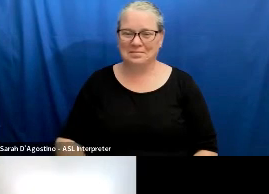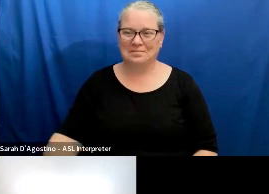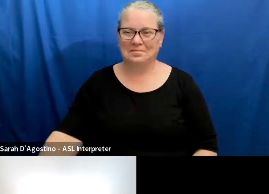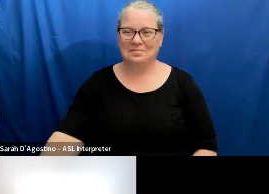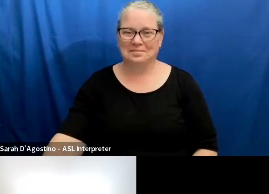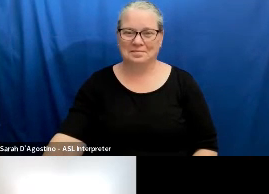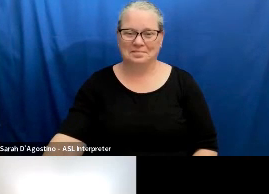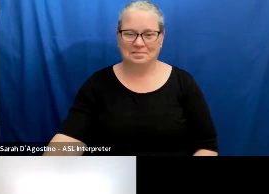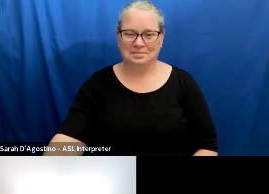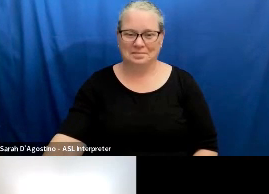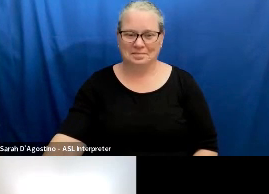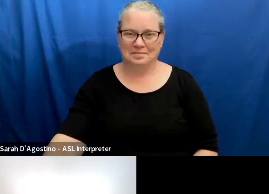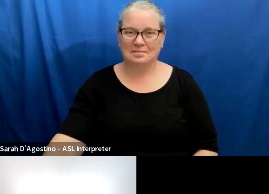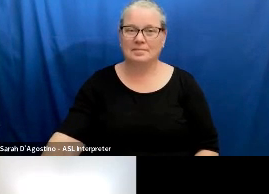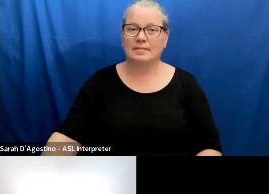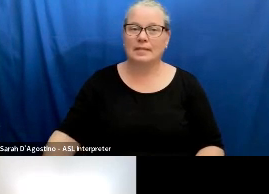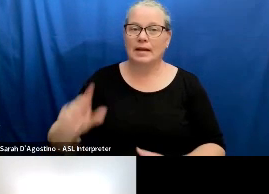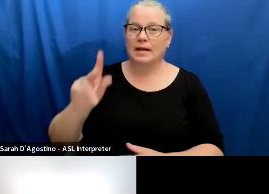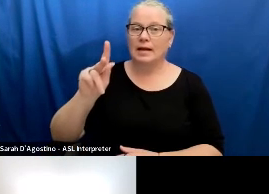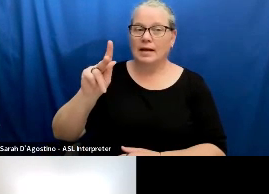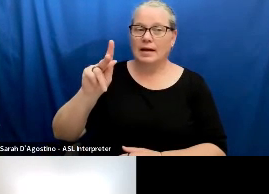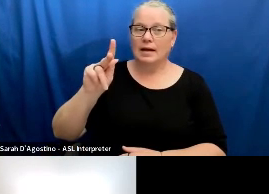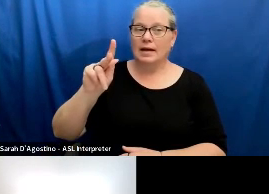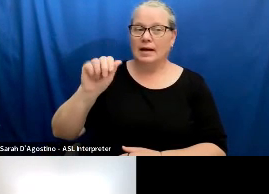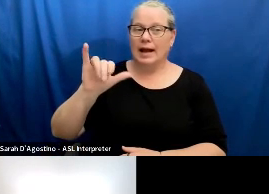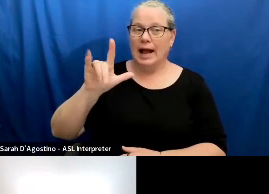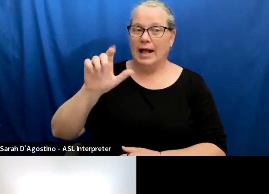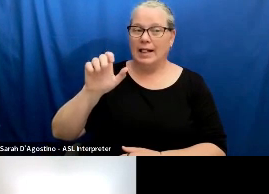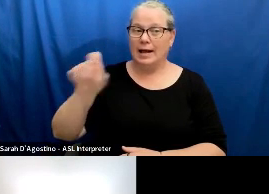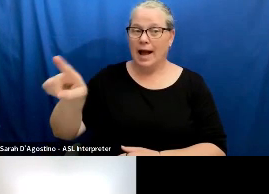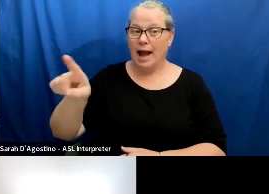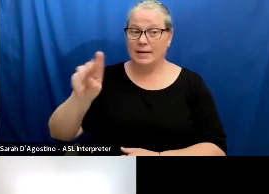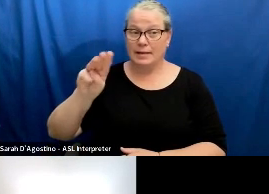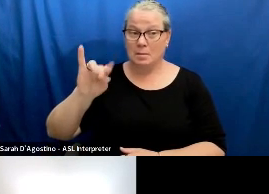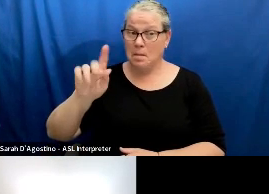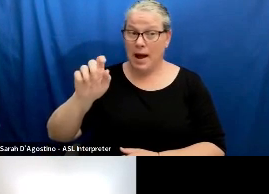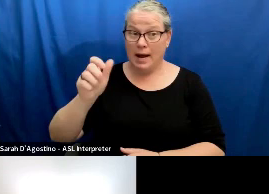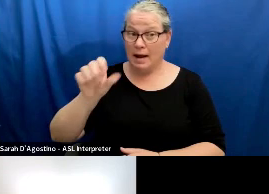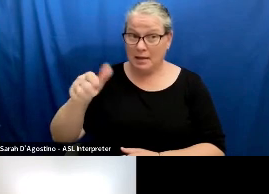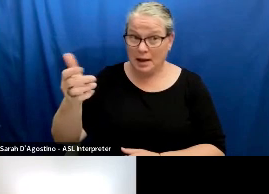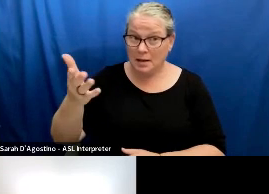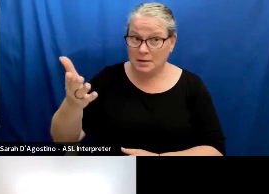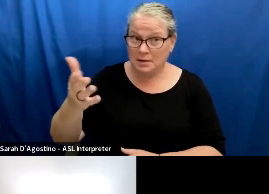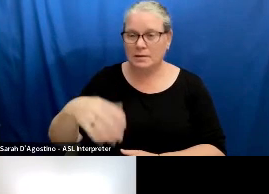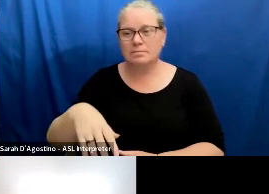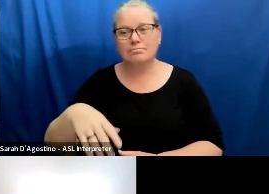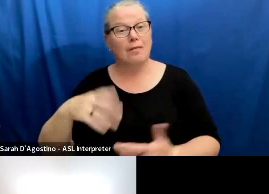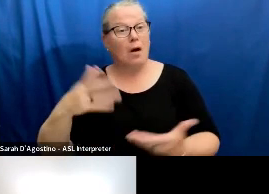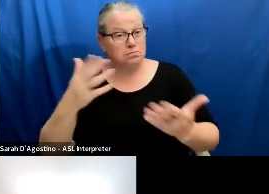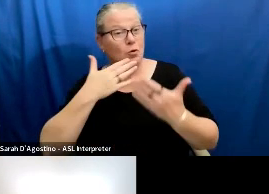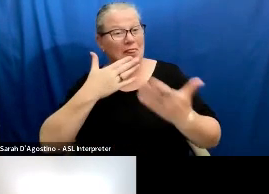mike do you have anything else sure well well thank you um this ends today's presentation